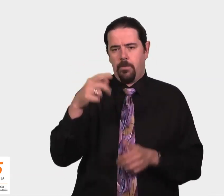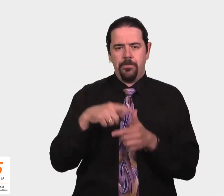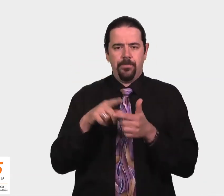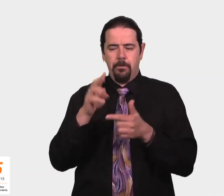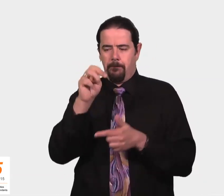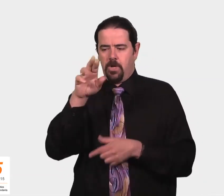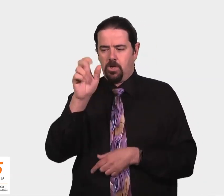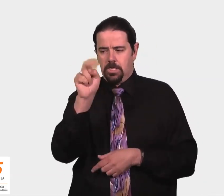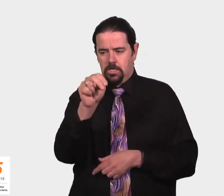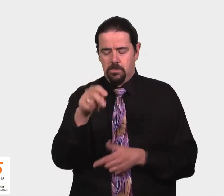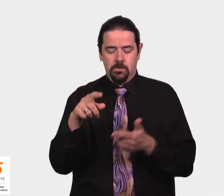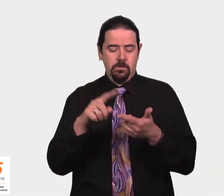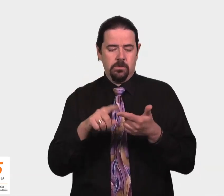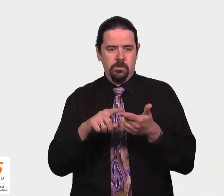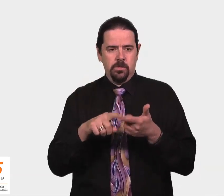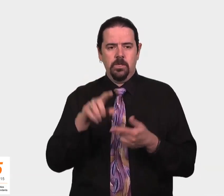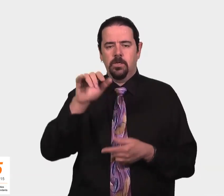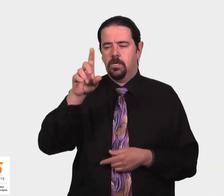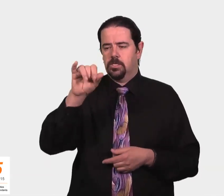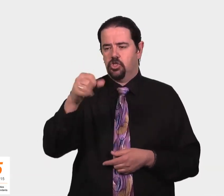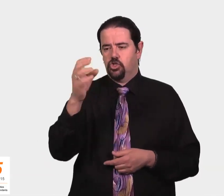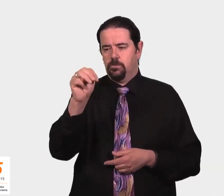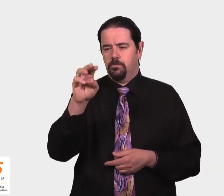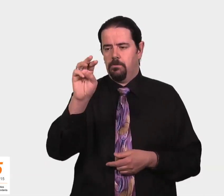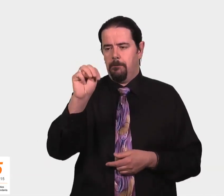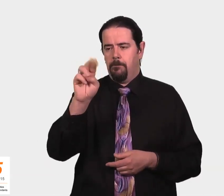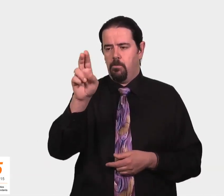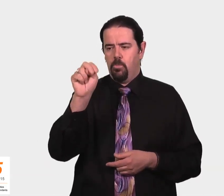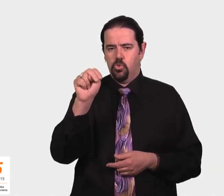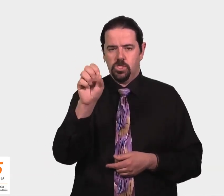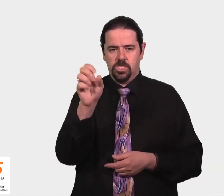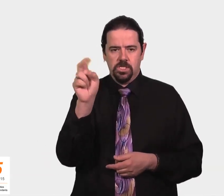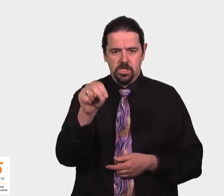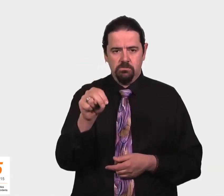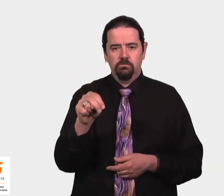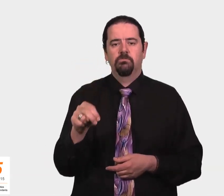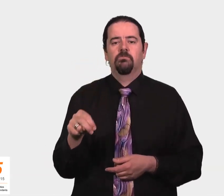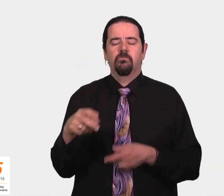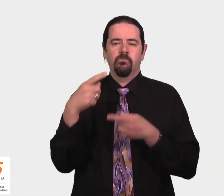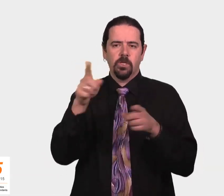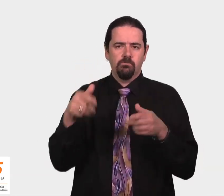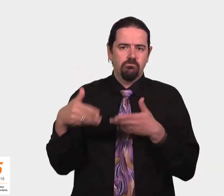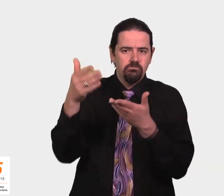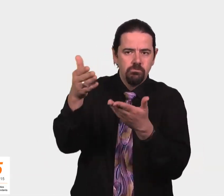so that Deafblind Awareness Month will be officially celebrated all across Canada.